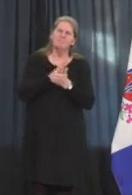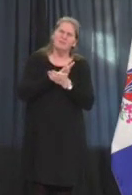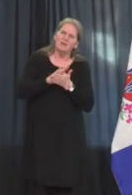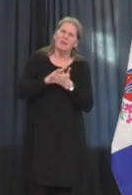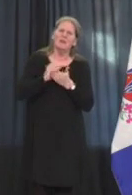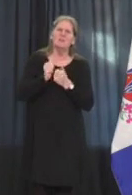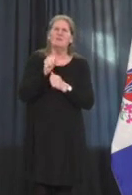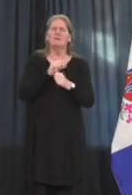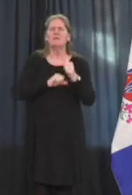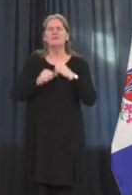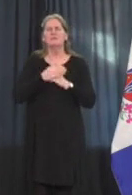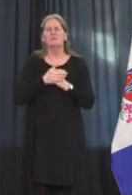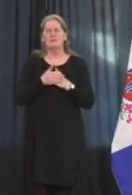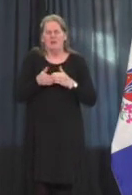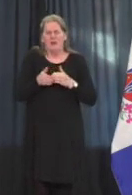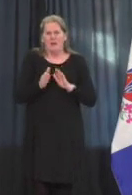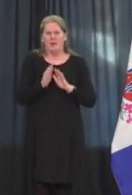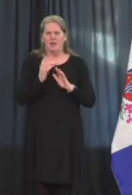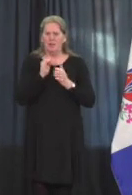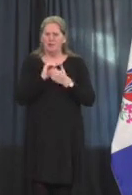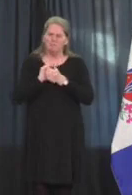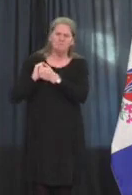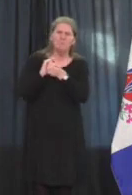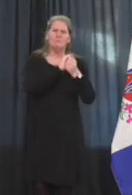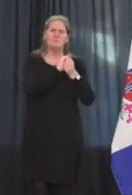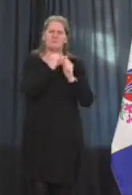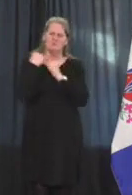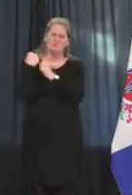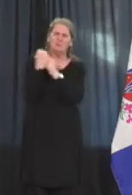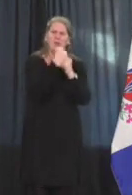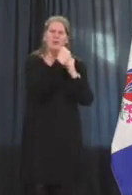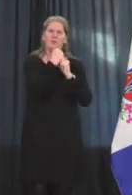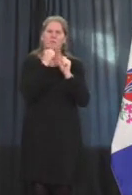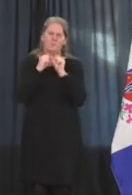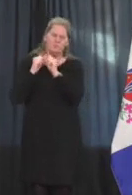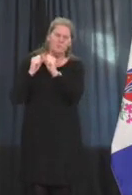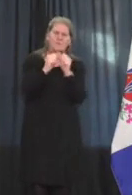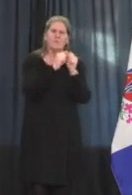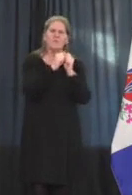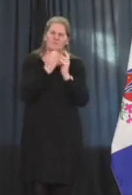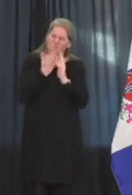LET US USE OUR COLLECTIVE STRENGTH AS YUKONERS TO GET THROUGH THIS TIME TOGETHER.